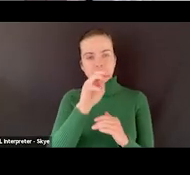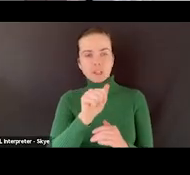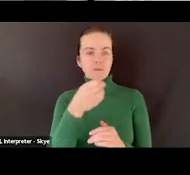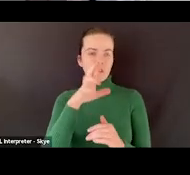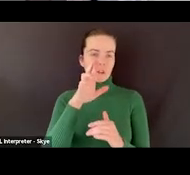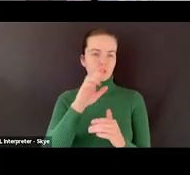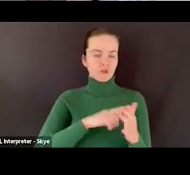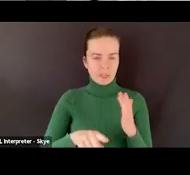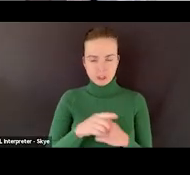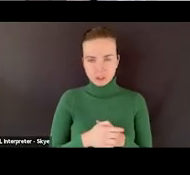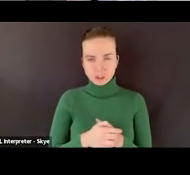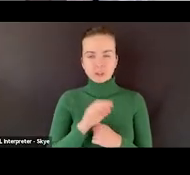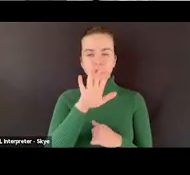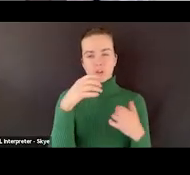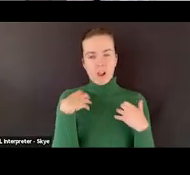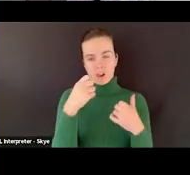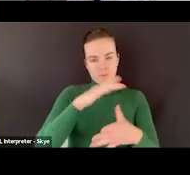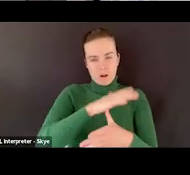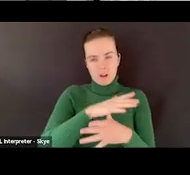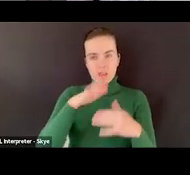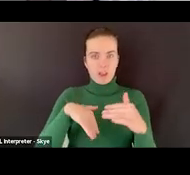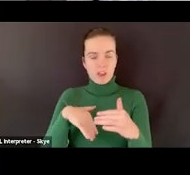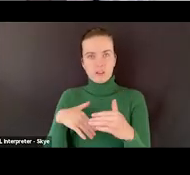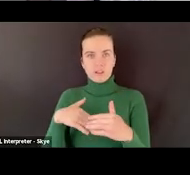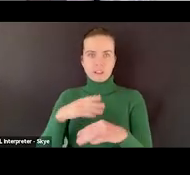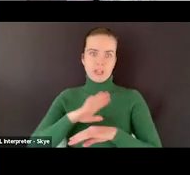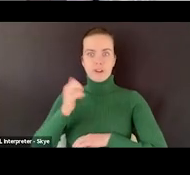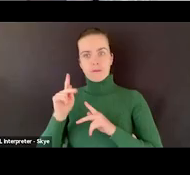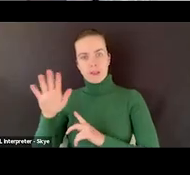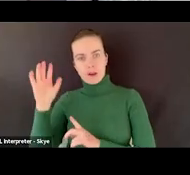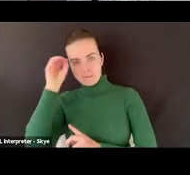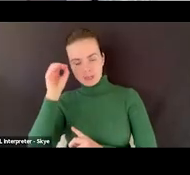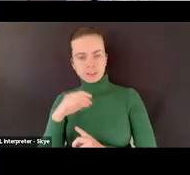more than satisfying other people's opinions. Seeking help, community, and support of partners.